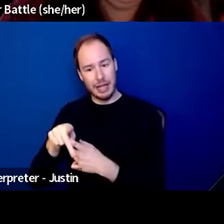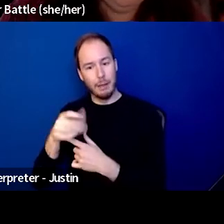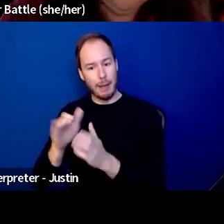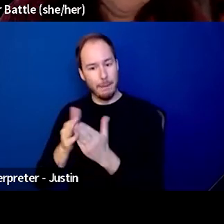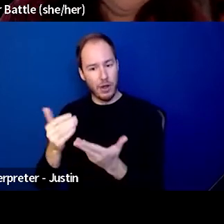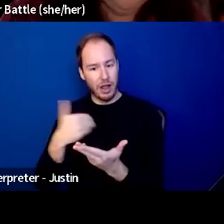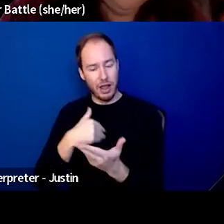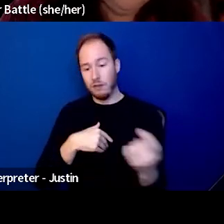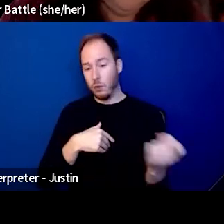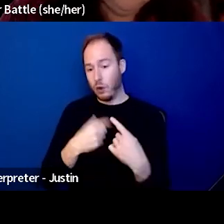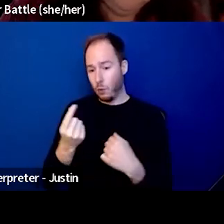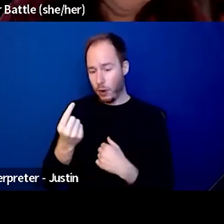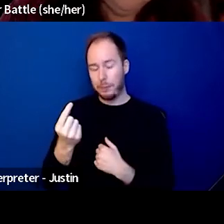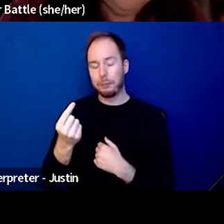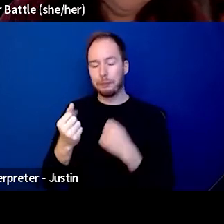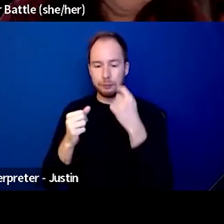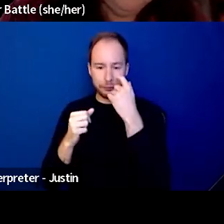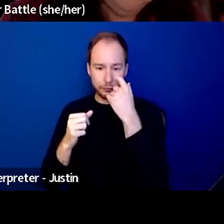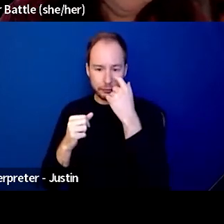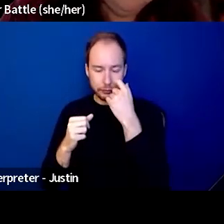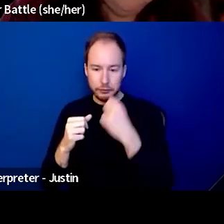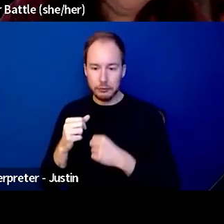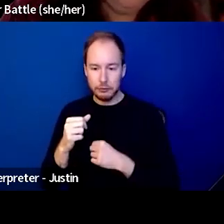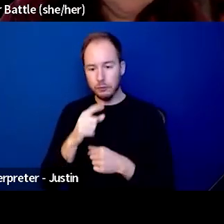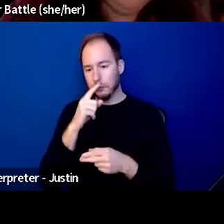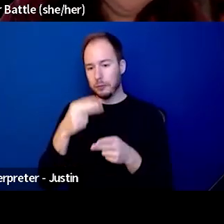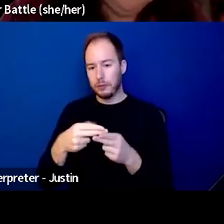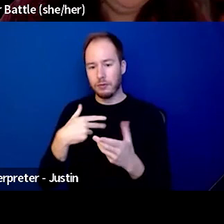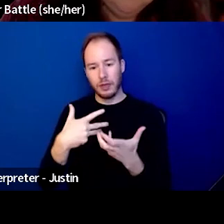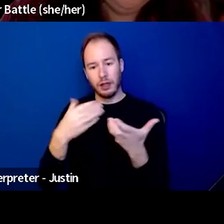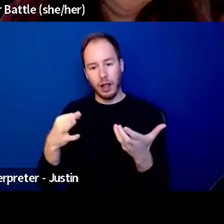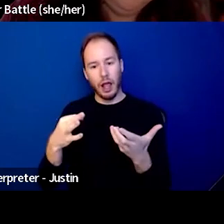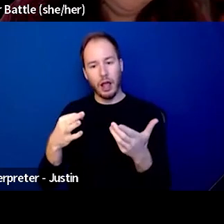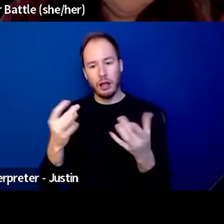So Kim's question is that you mentioned there's a lot of subject matter expertise